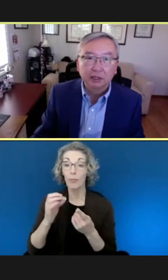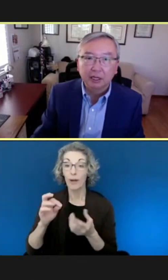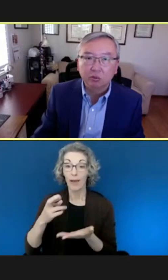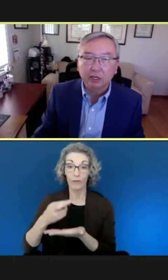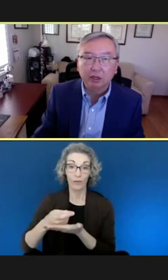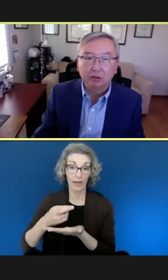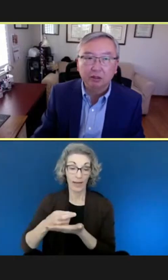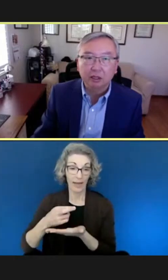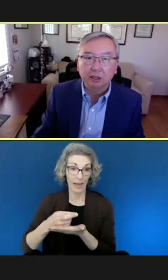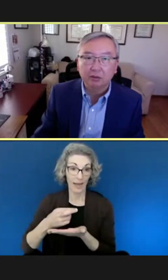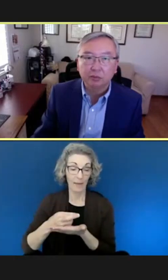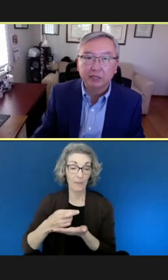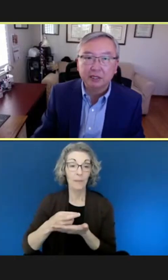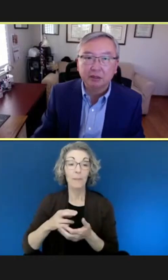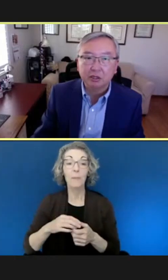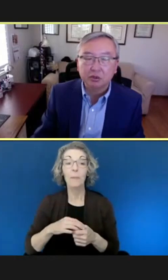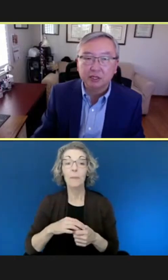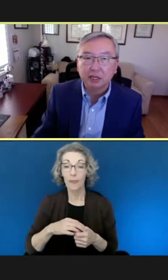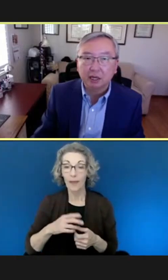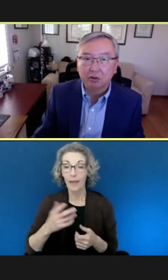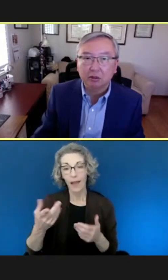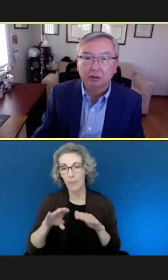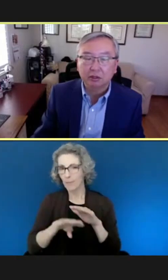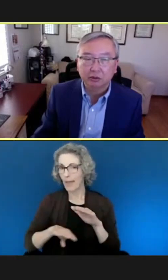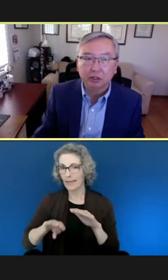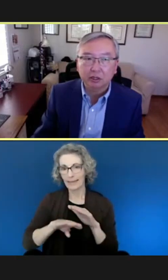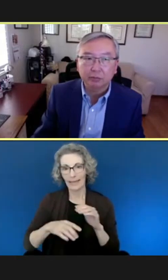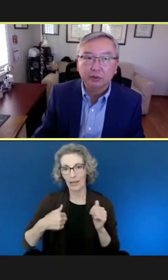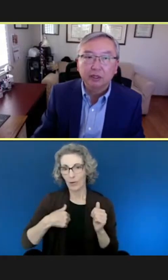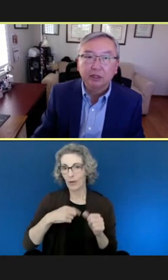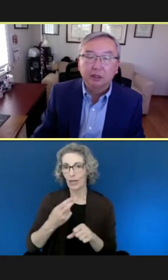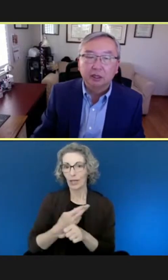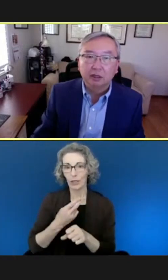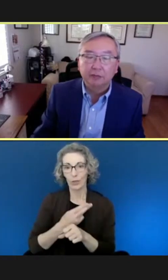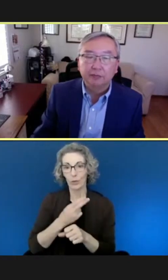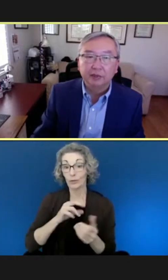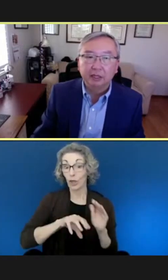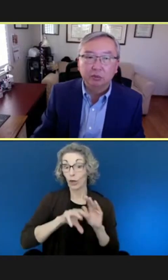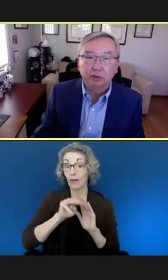And we are basically using our curriculum that we have developed